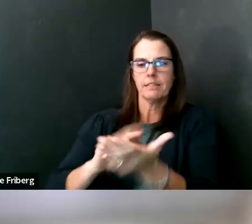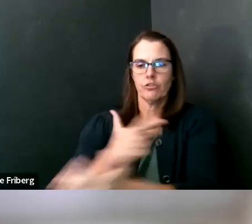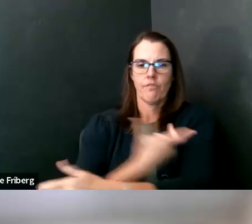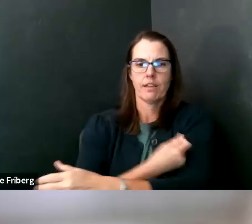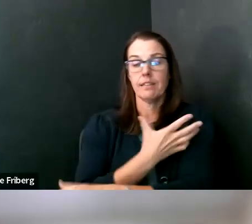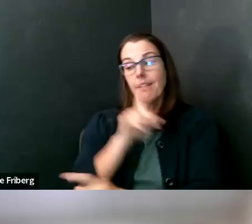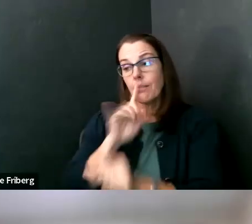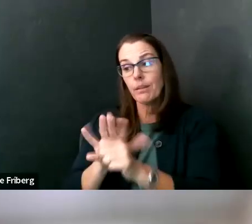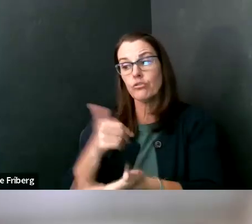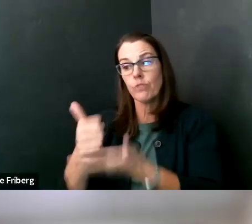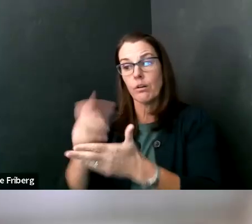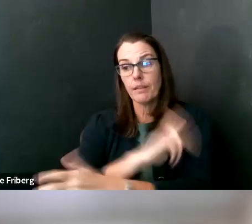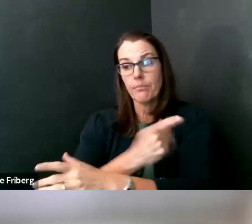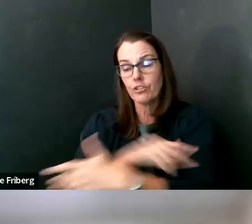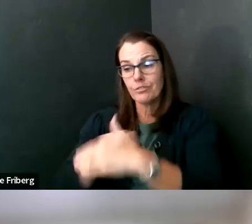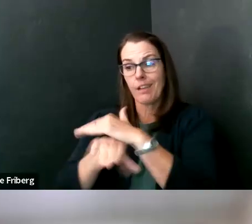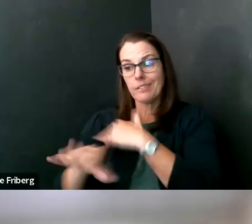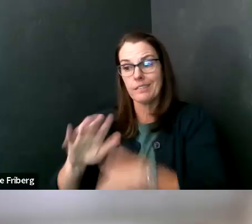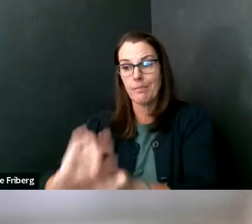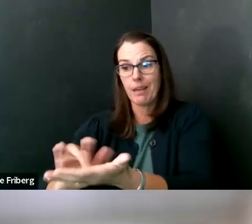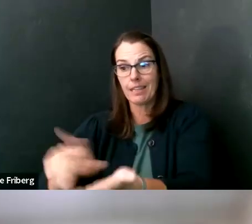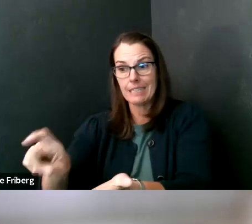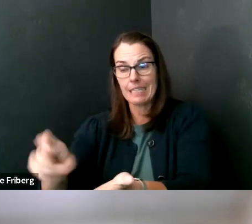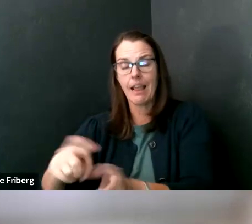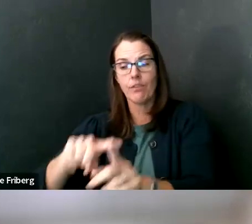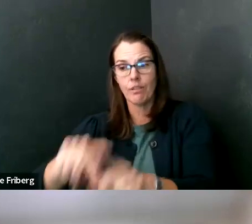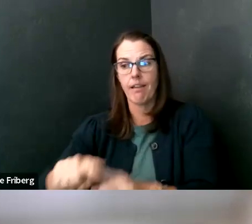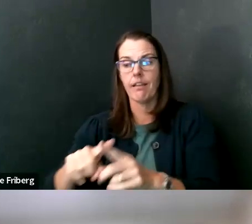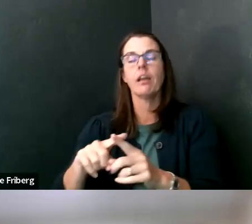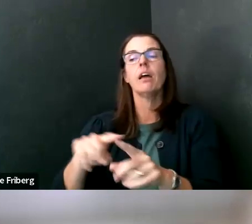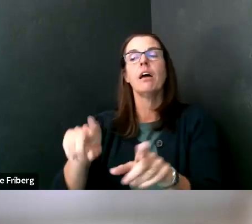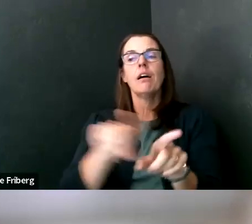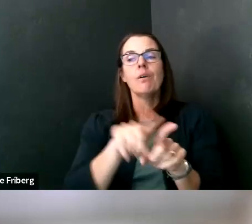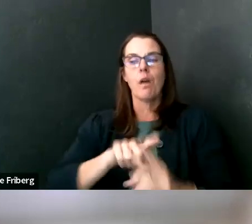to helping patients access the medicines they rely on while protecting the innovation that makes